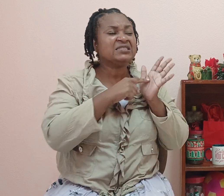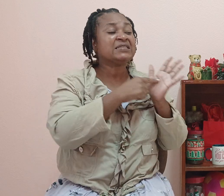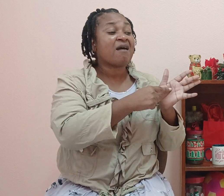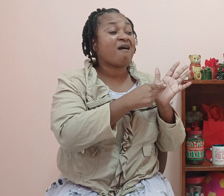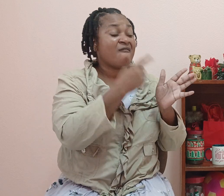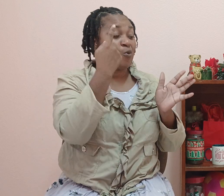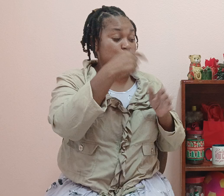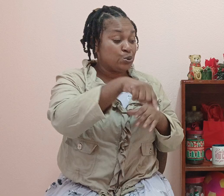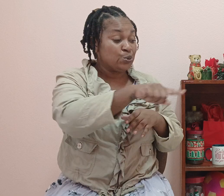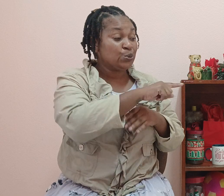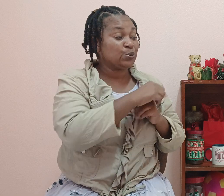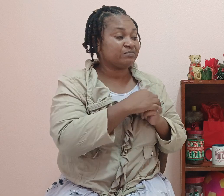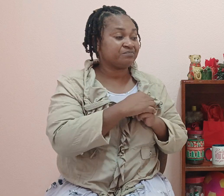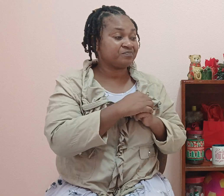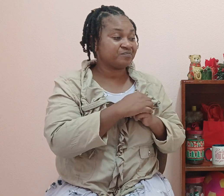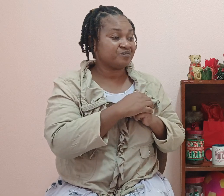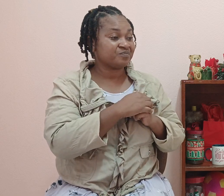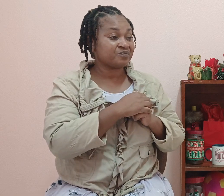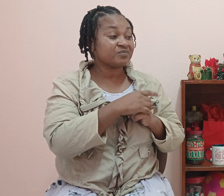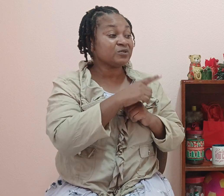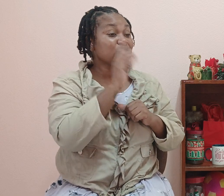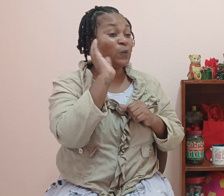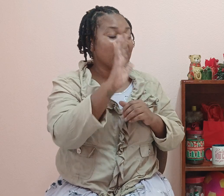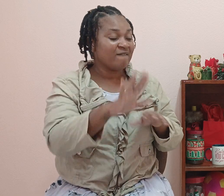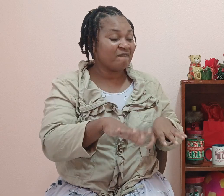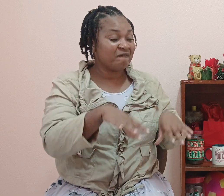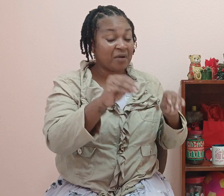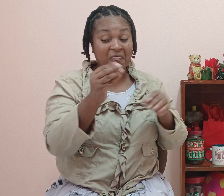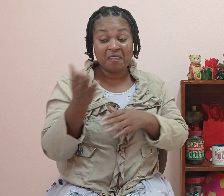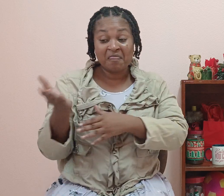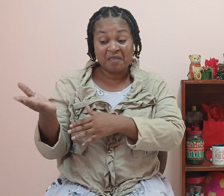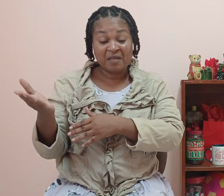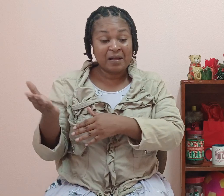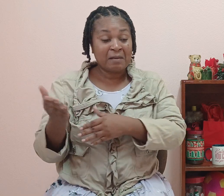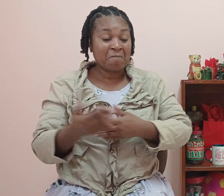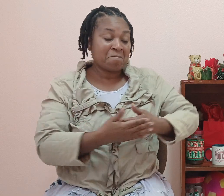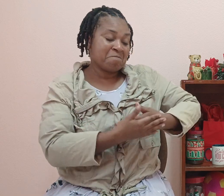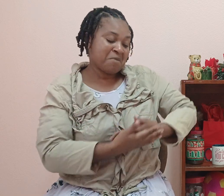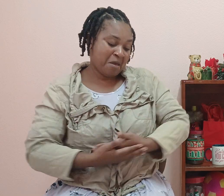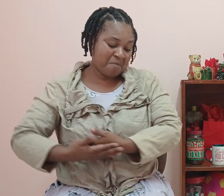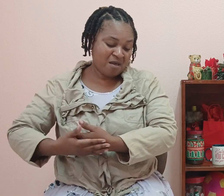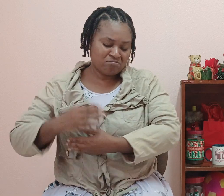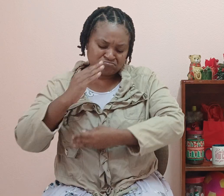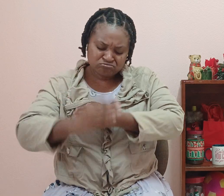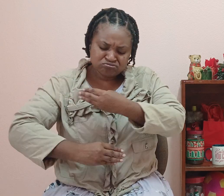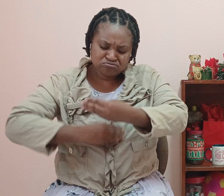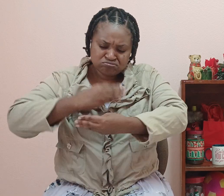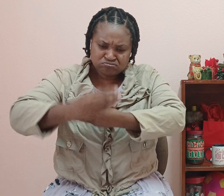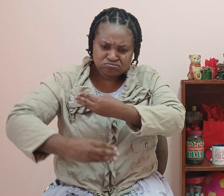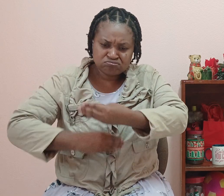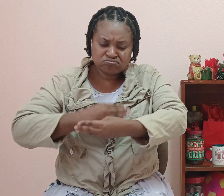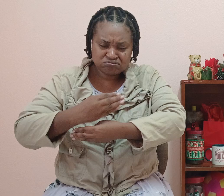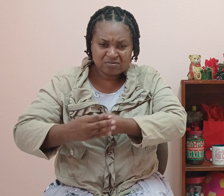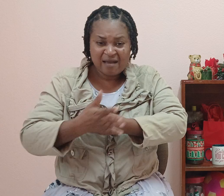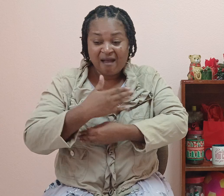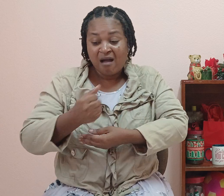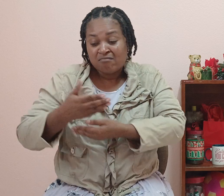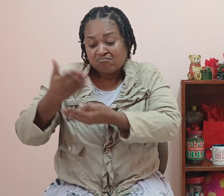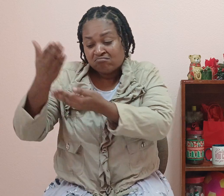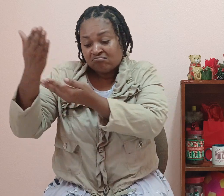You will find a baby wrapped in cloths and lying in a manger.”